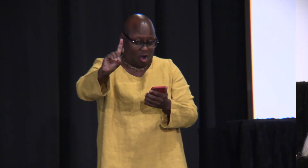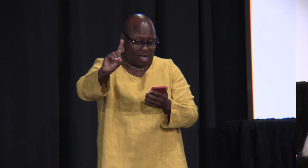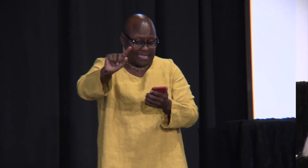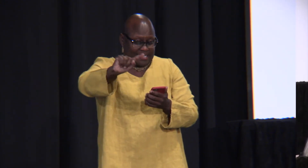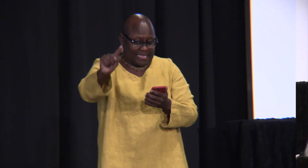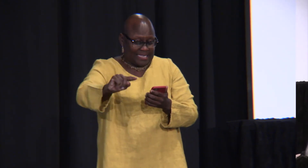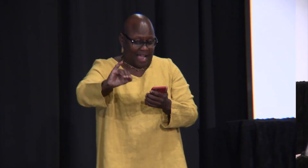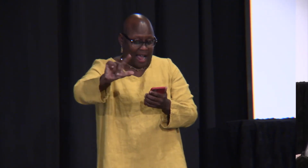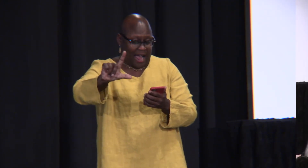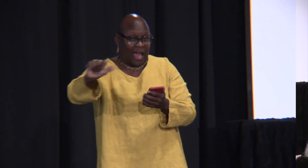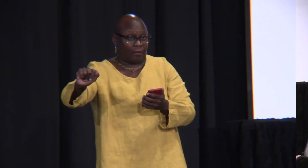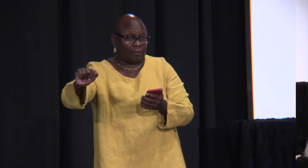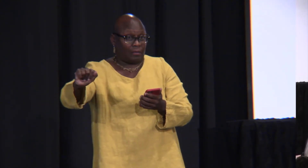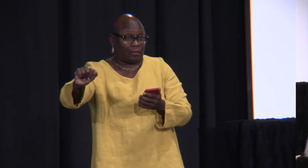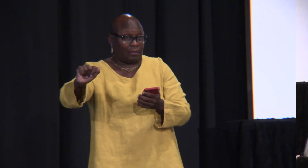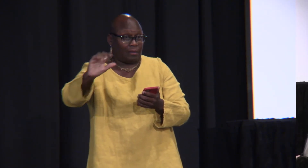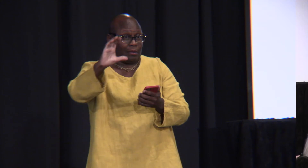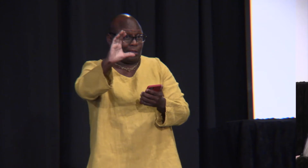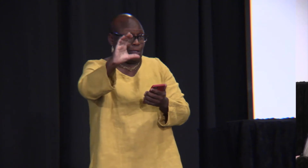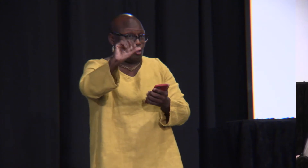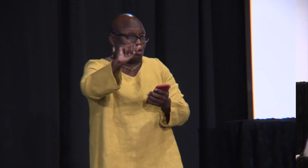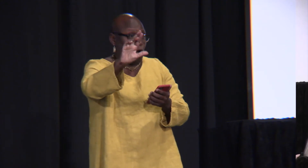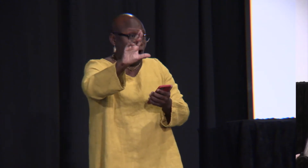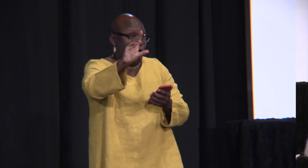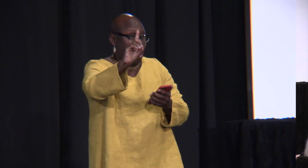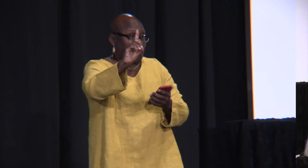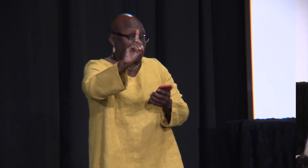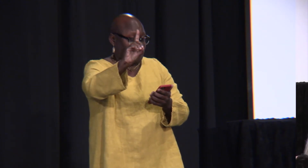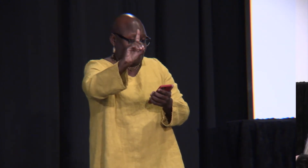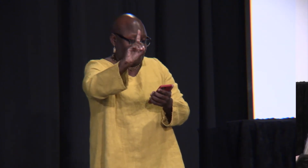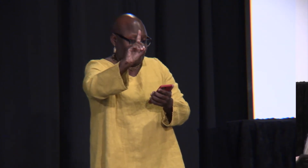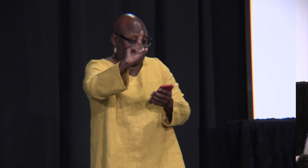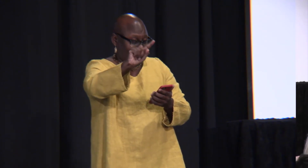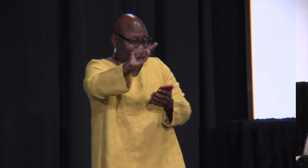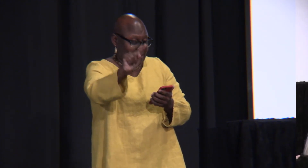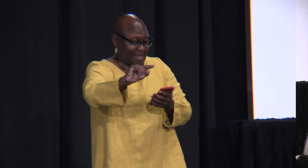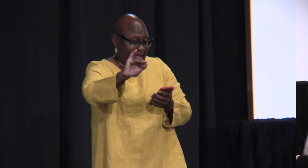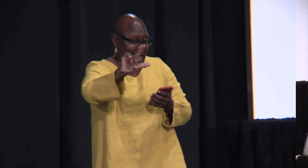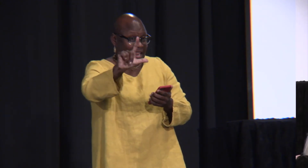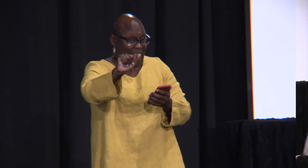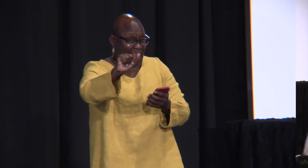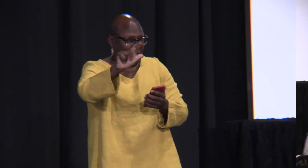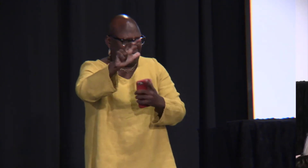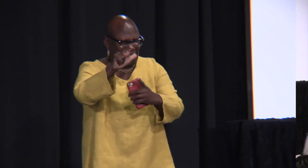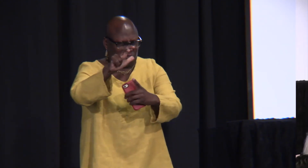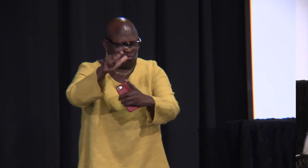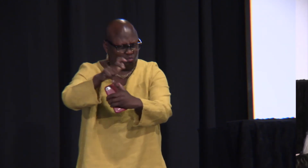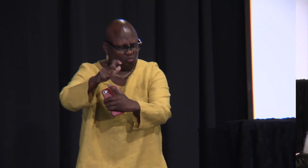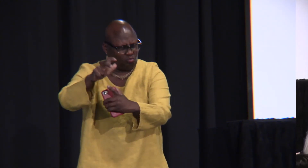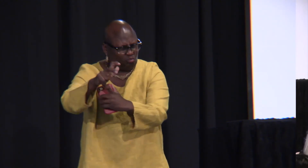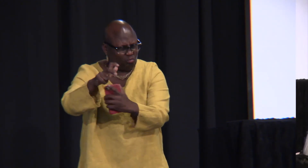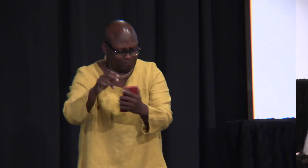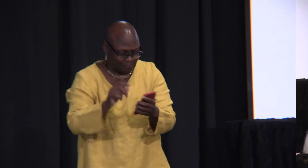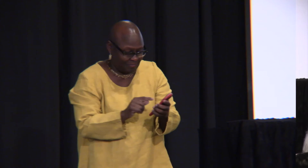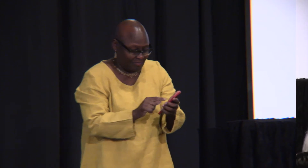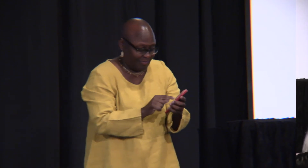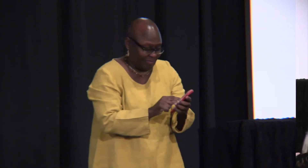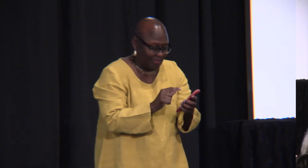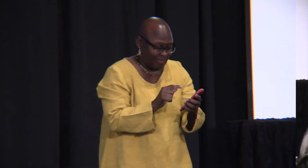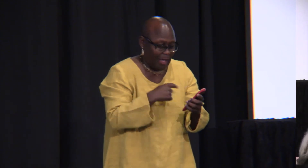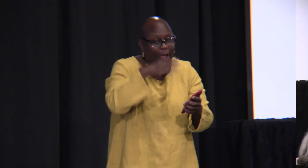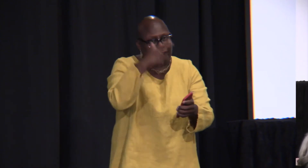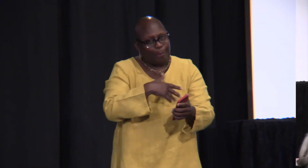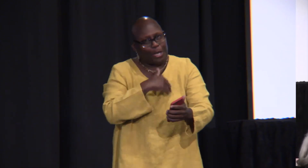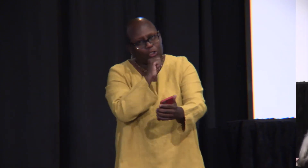Here's my iPhone. I see so many different signs for it. Anyway, I have an app.